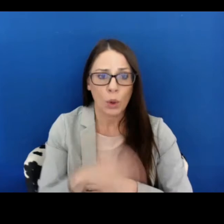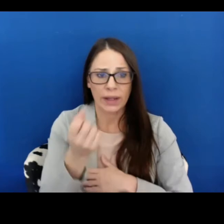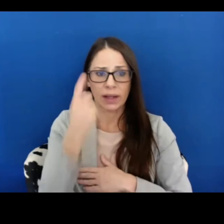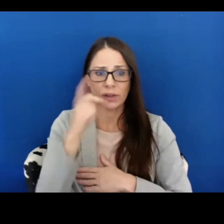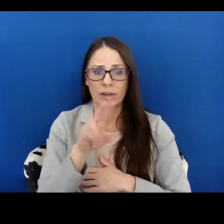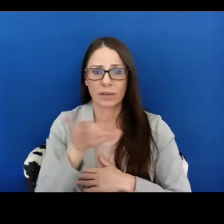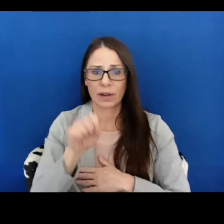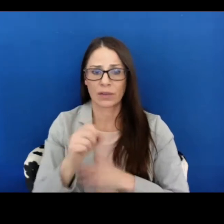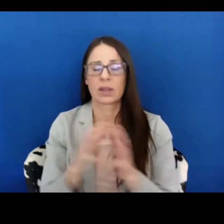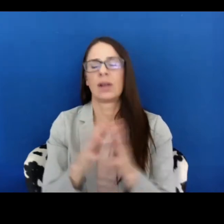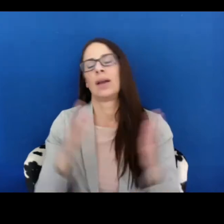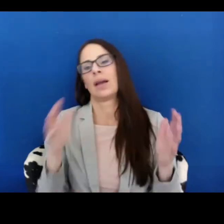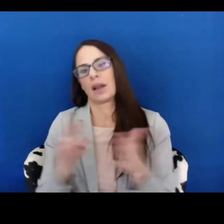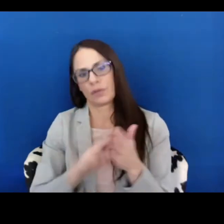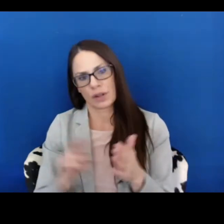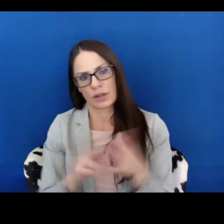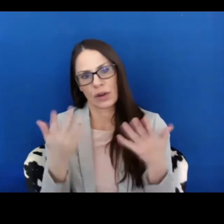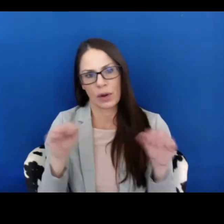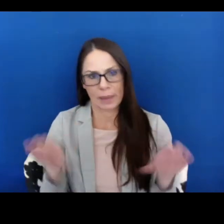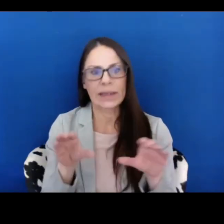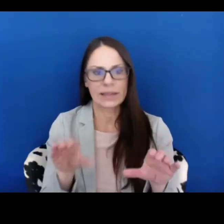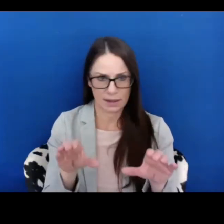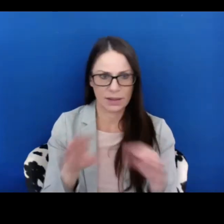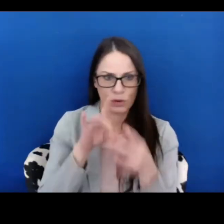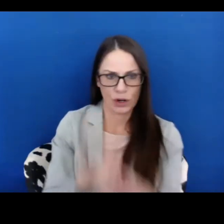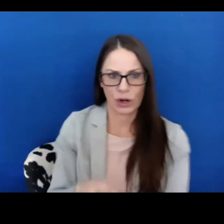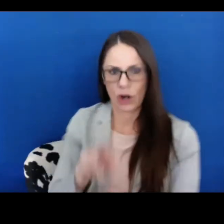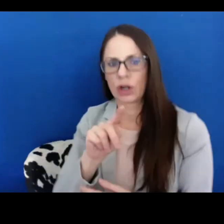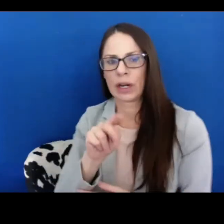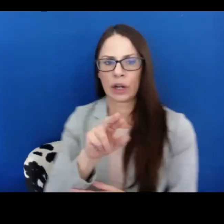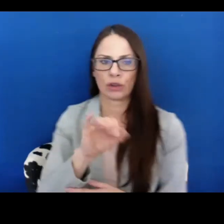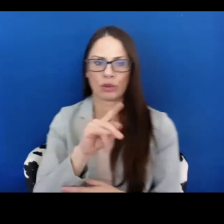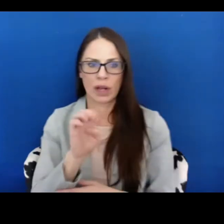has already been conducted regarding regarding 15:20:54 triage care and disability and non